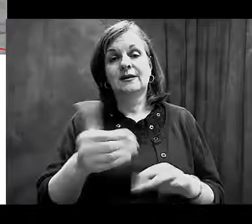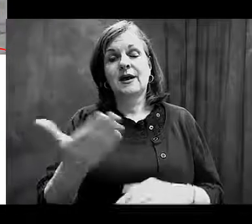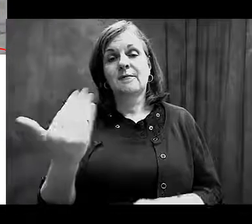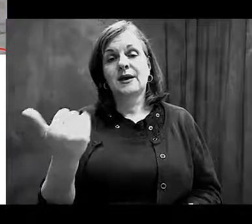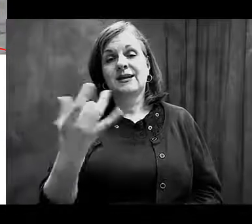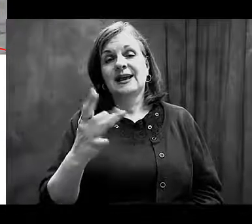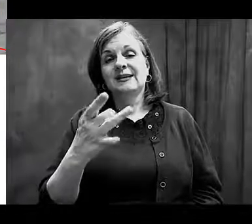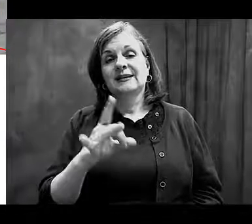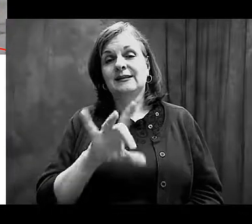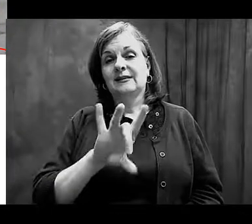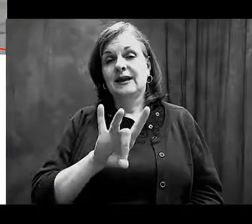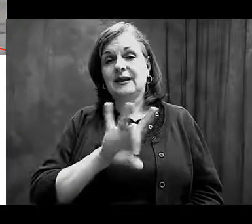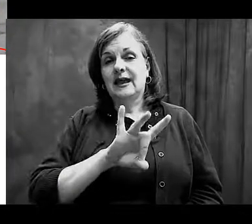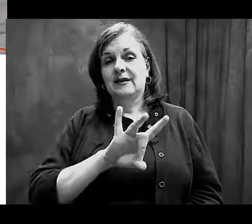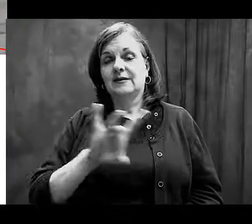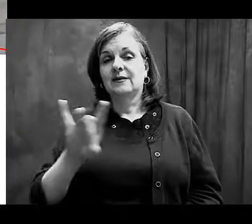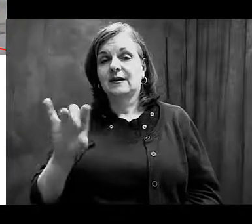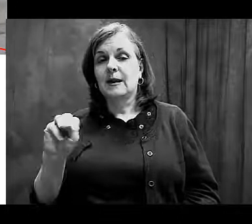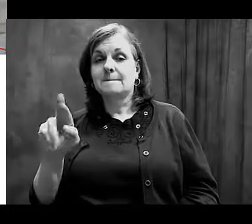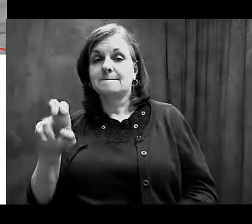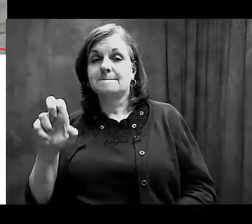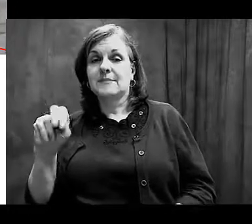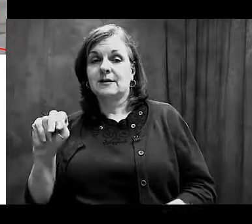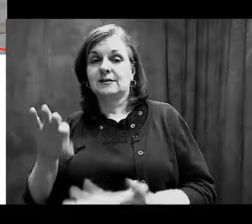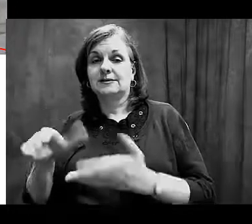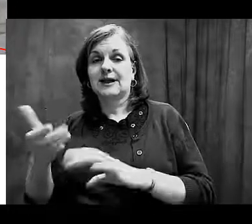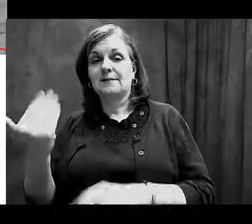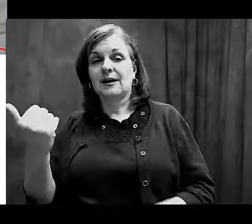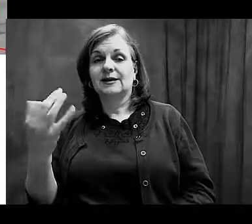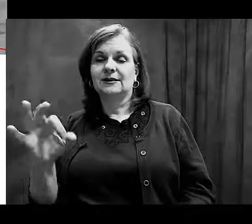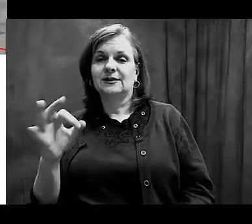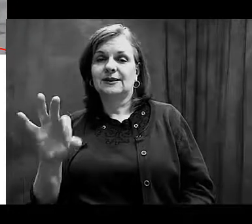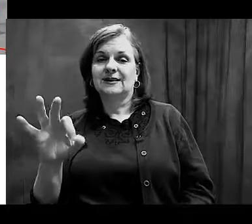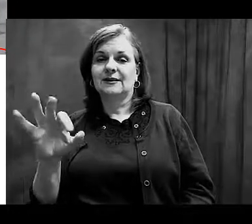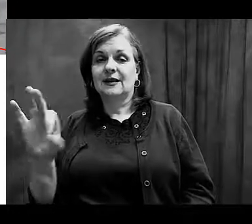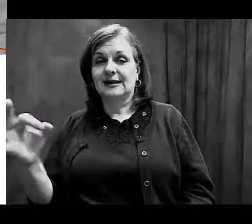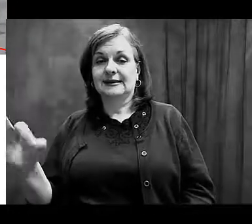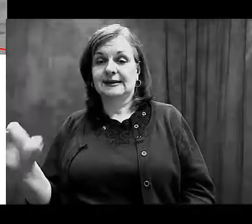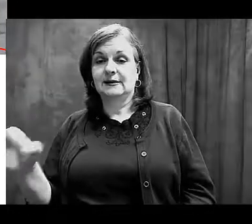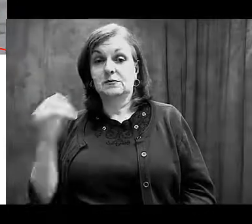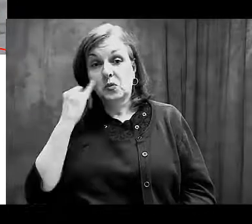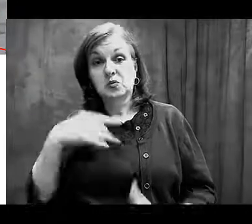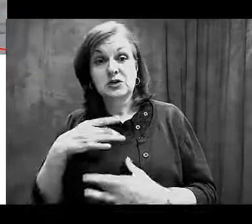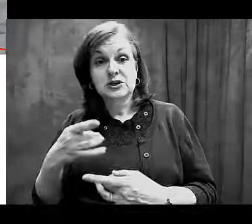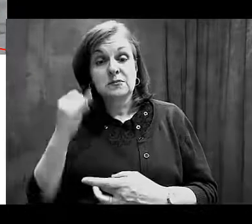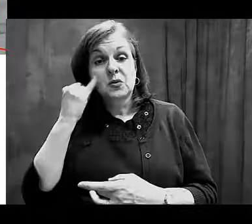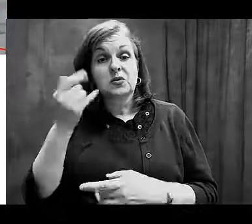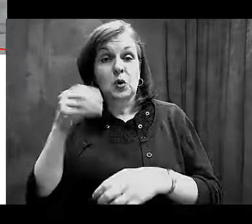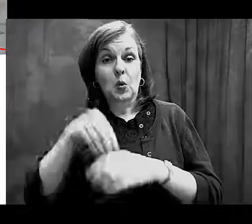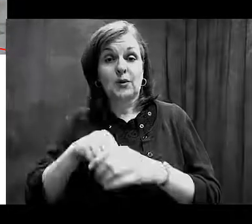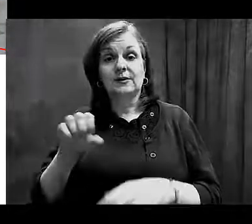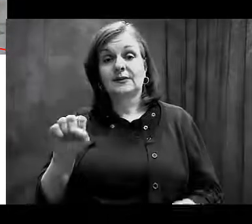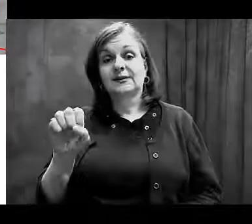Anna died in 1888 and Martin died much later in 1919 but if you're interested and ever find